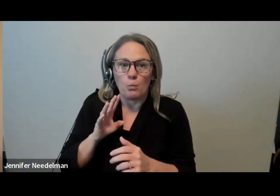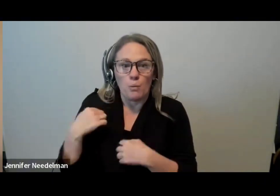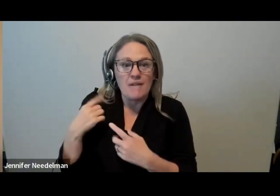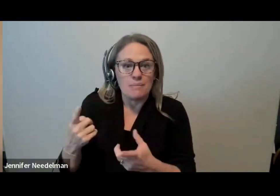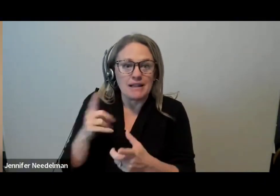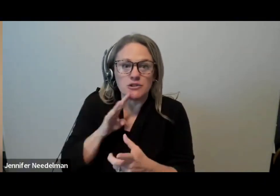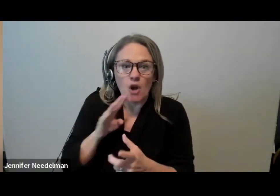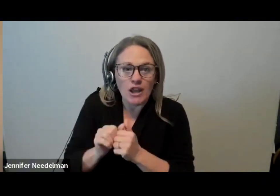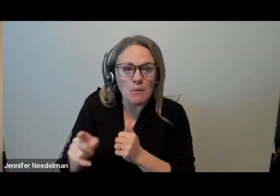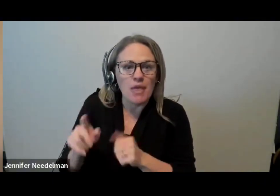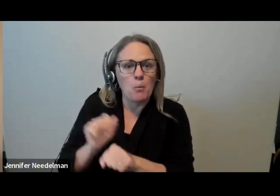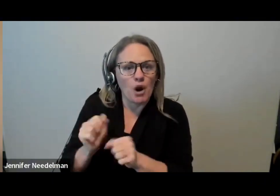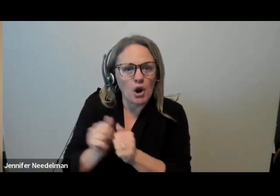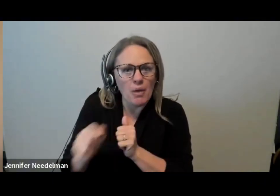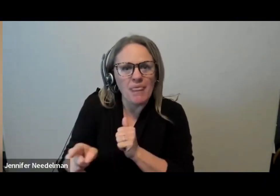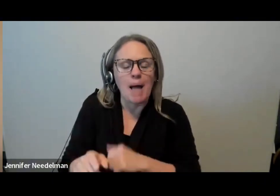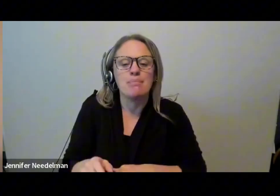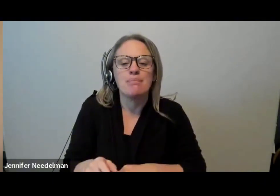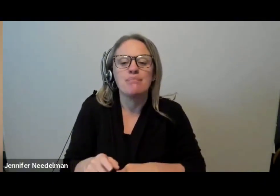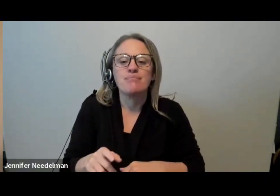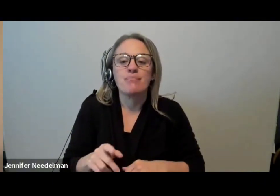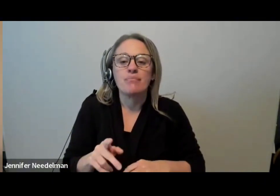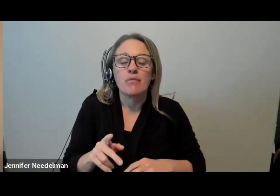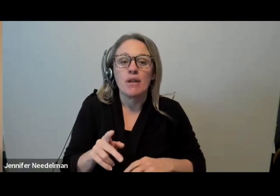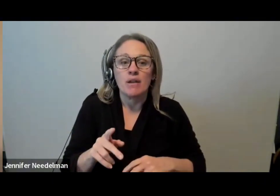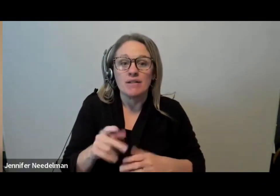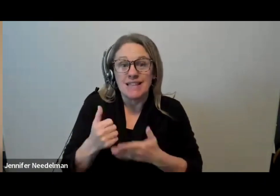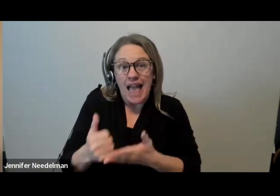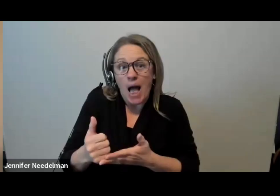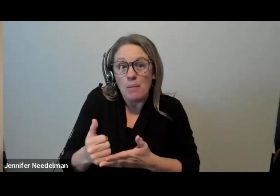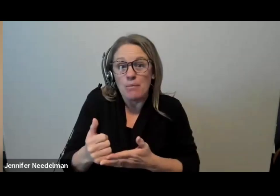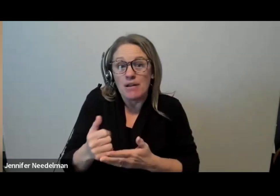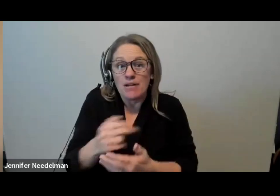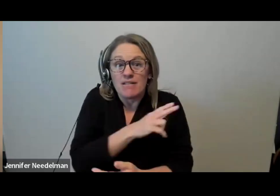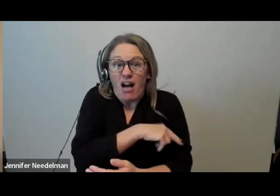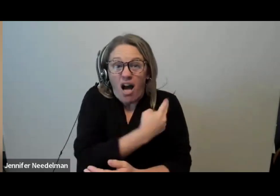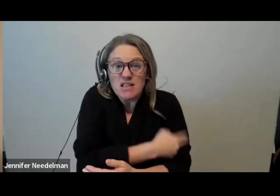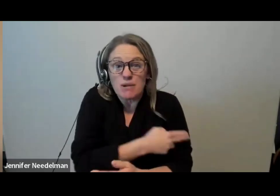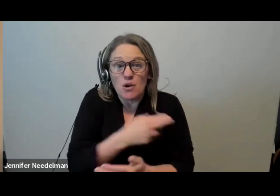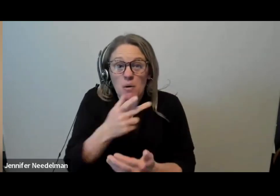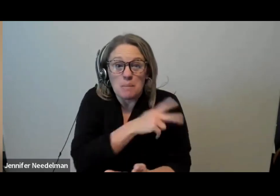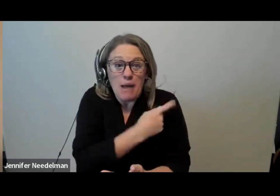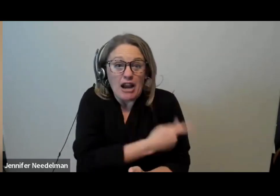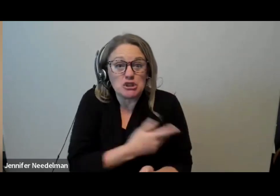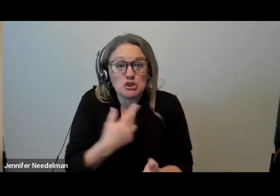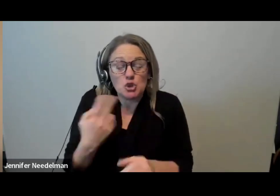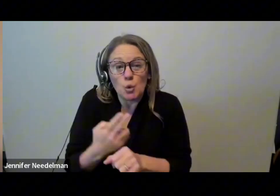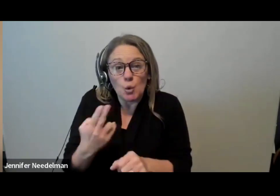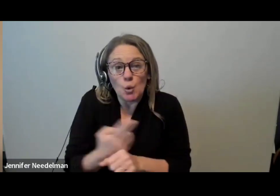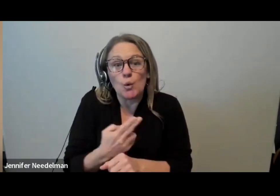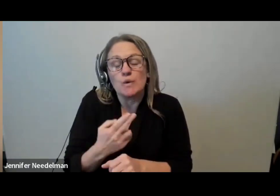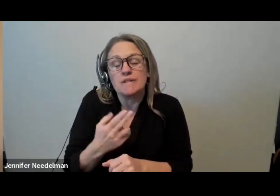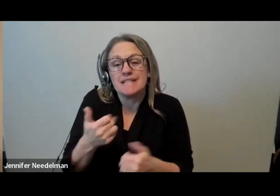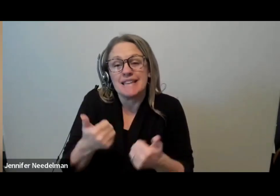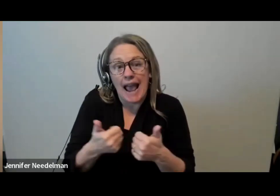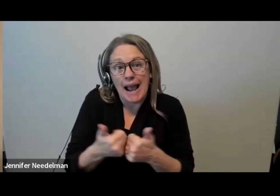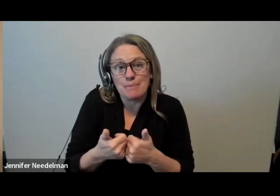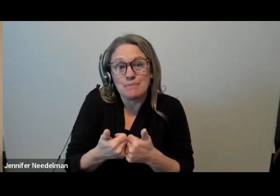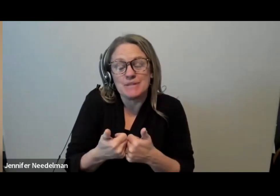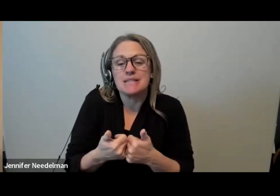hospital using games sort of as care during chemo. We have built these partnerships